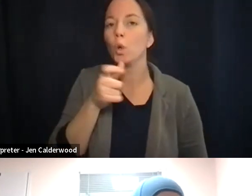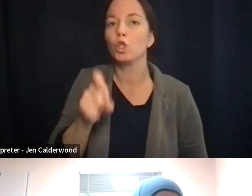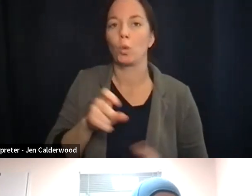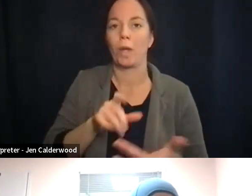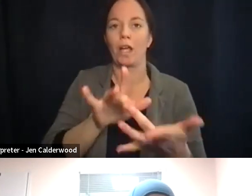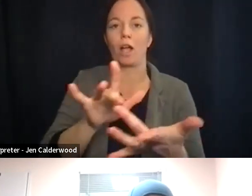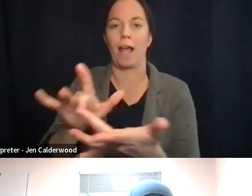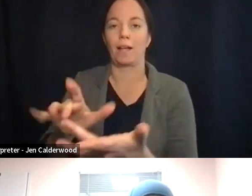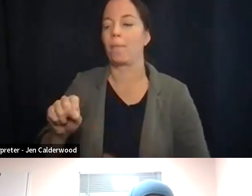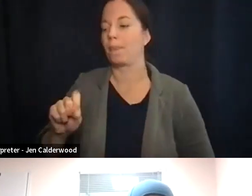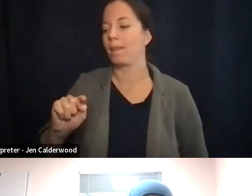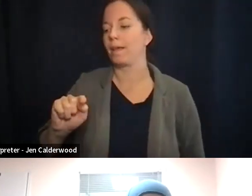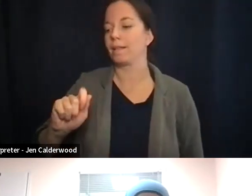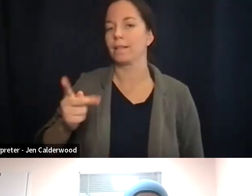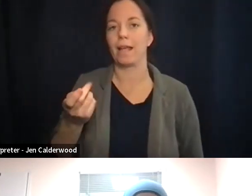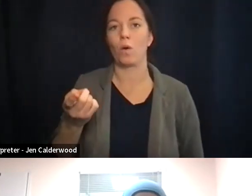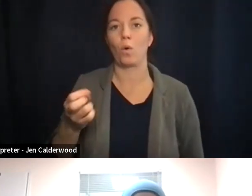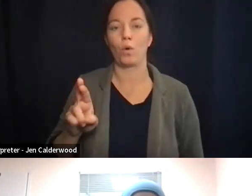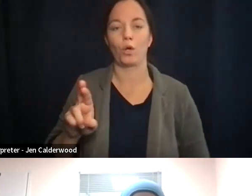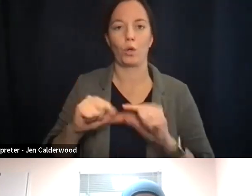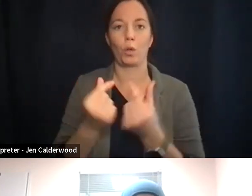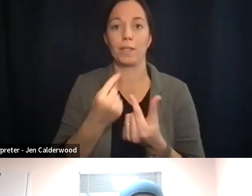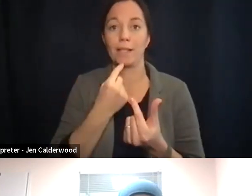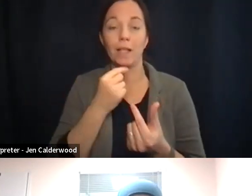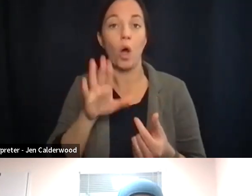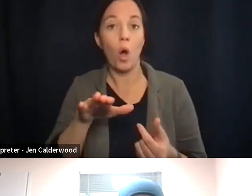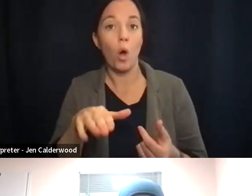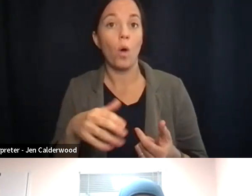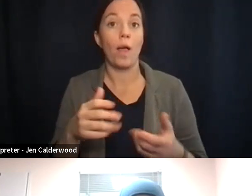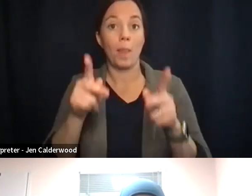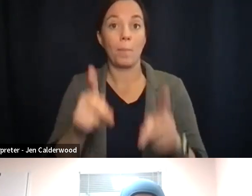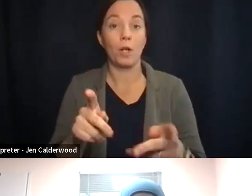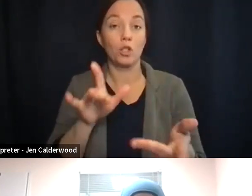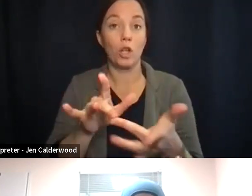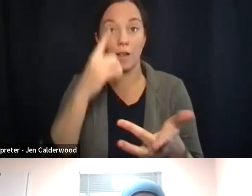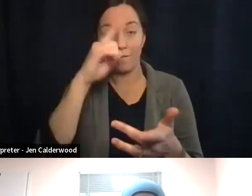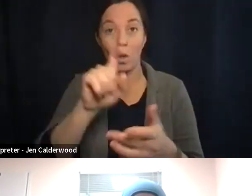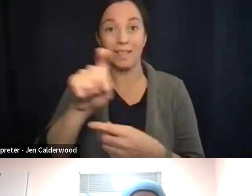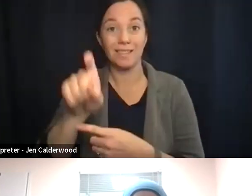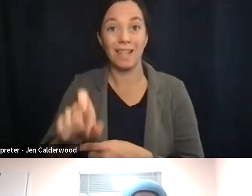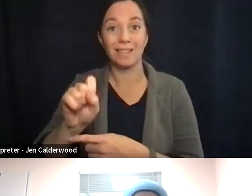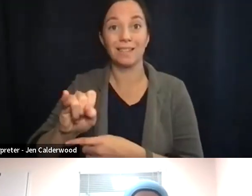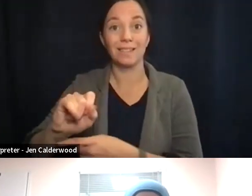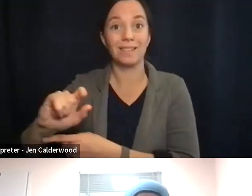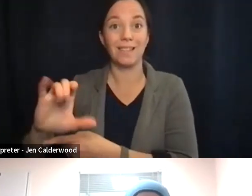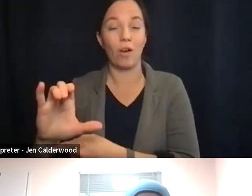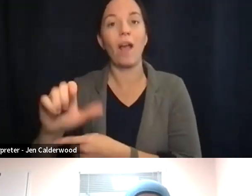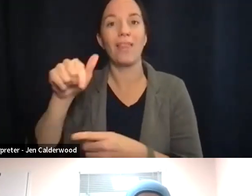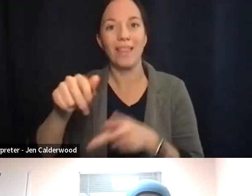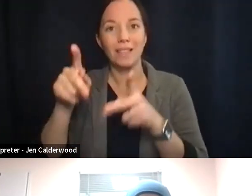The project that ACL is doing with CMS that involves national stakeholders ACL is doing pretty good job of reaching out to national stakeholders and asking them, hey if we're going to just picking a state here, Texas next who should we contact?